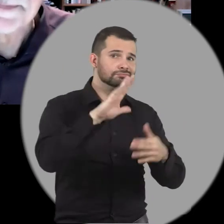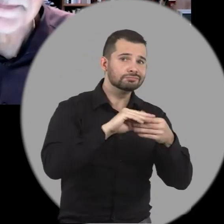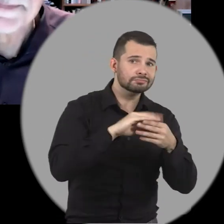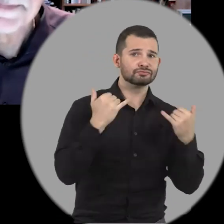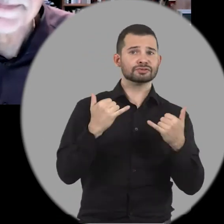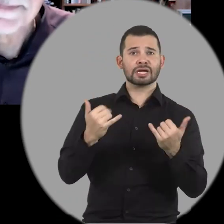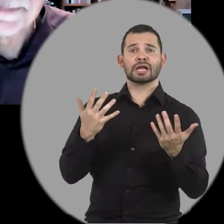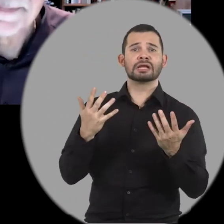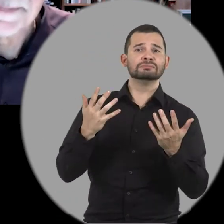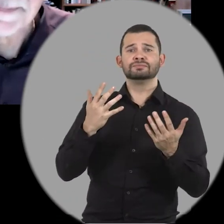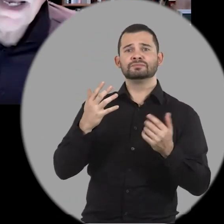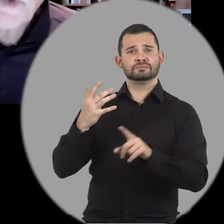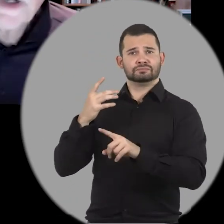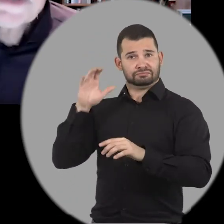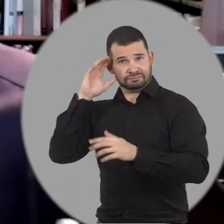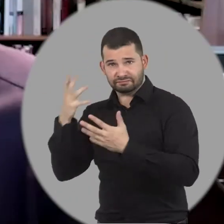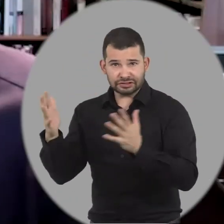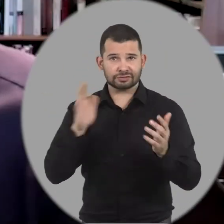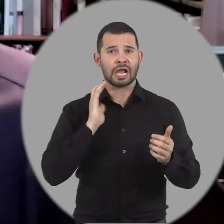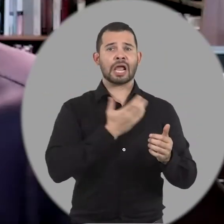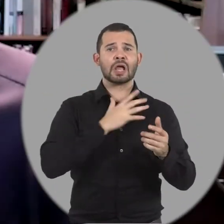what would you like them to do? I want us to take our movement